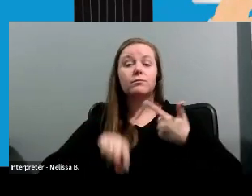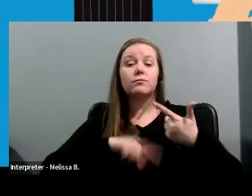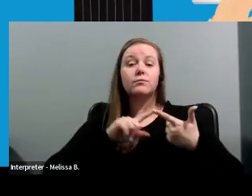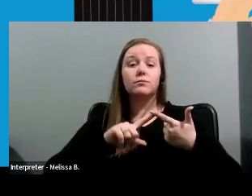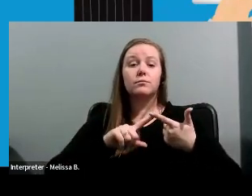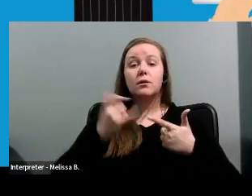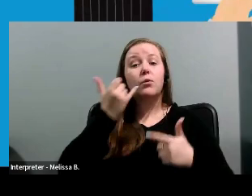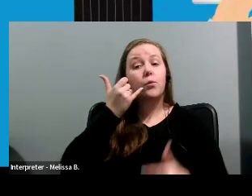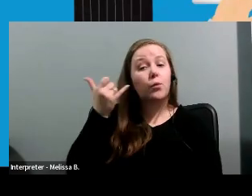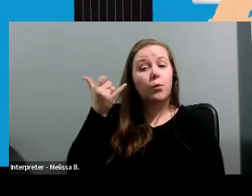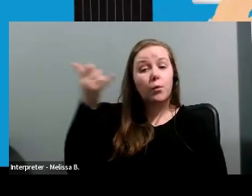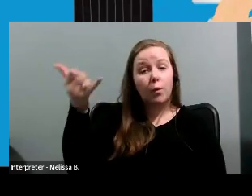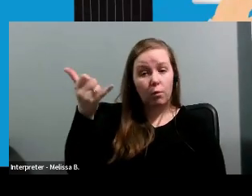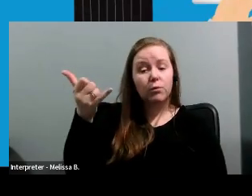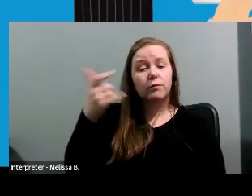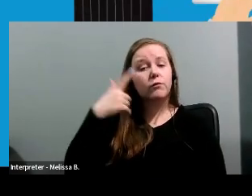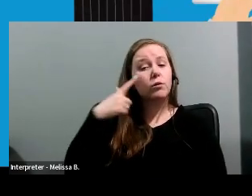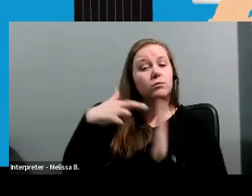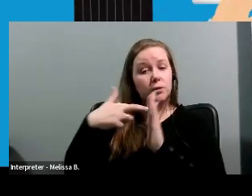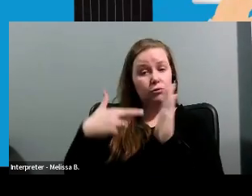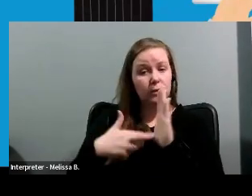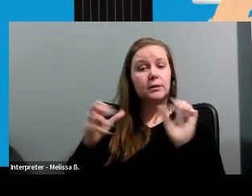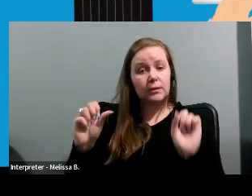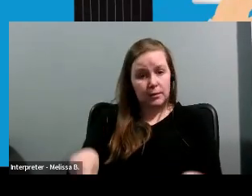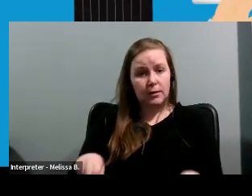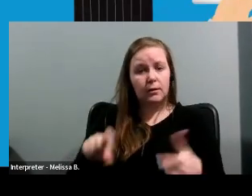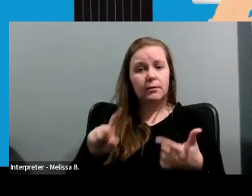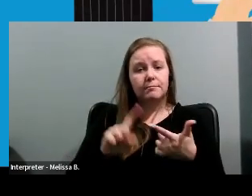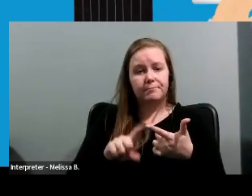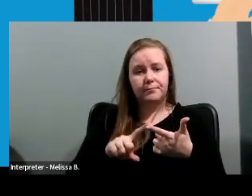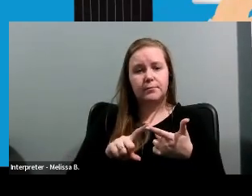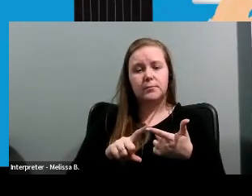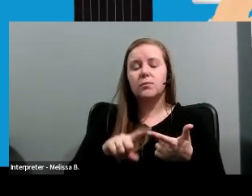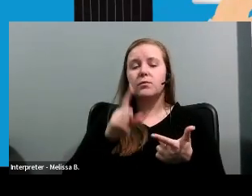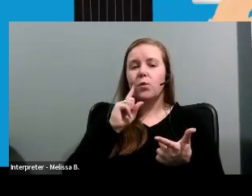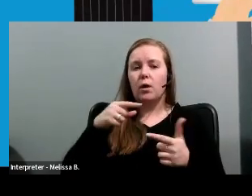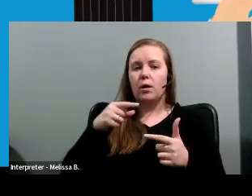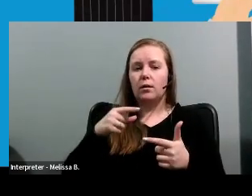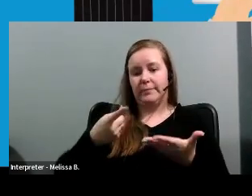Shannon Spencer (she/her): For, the Budget Committee deputations next week.